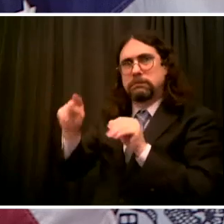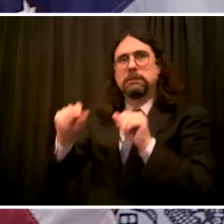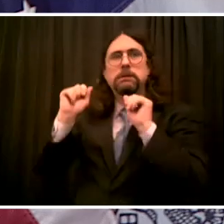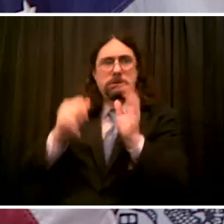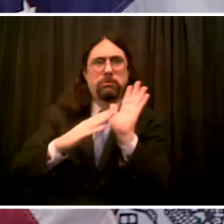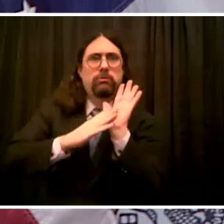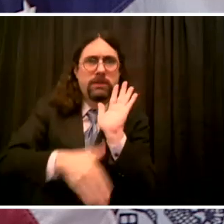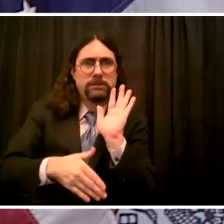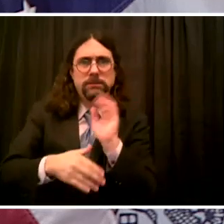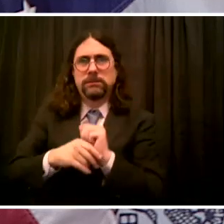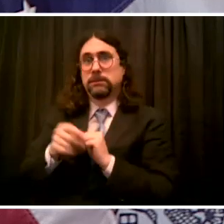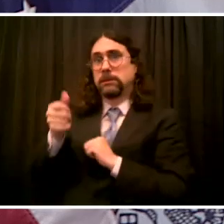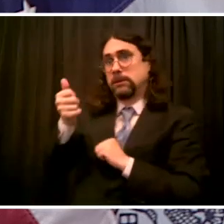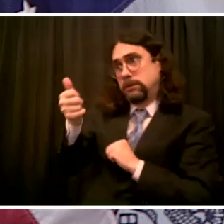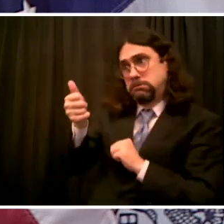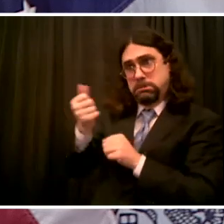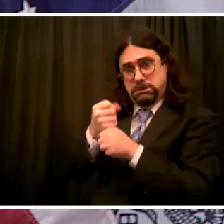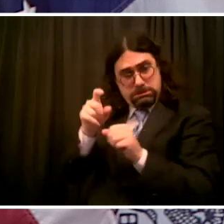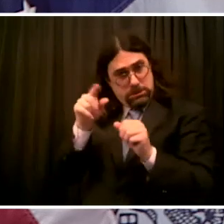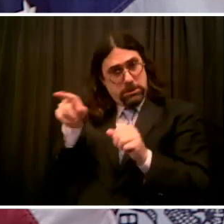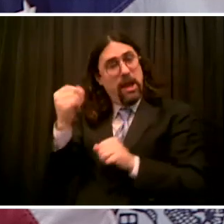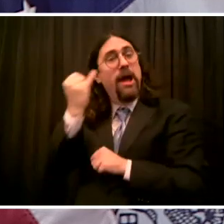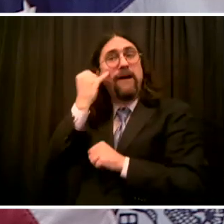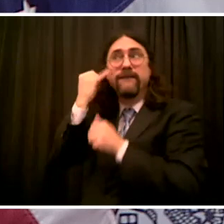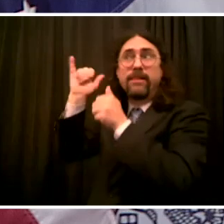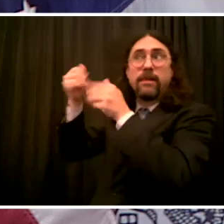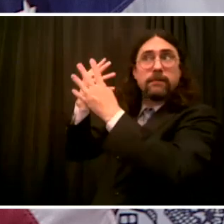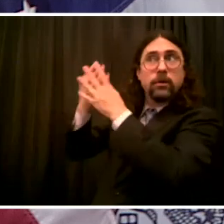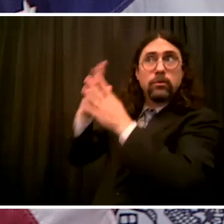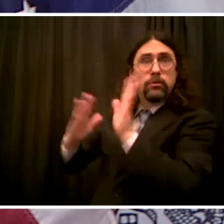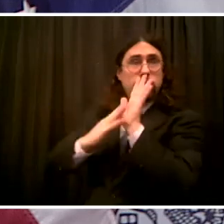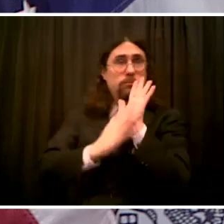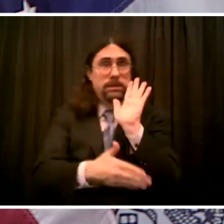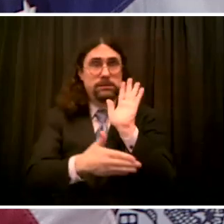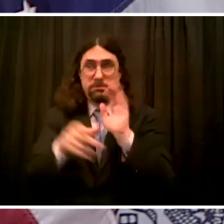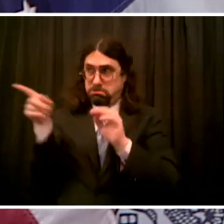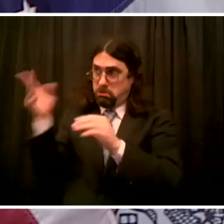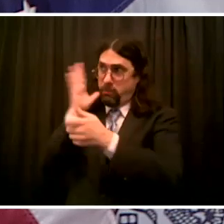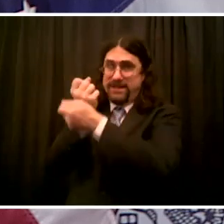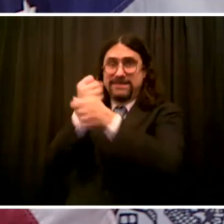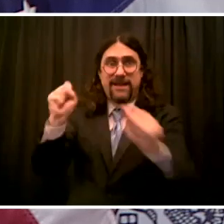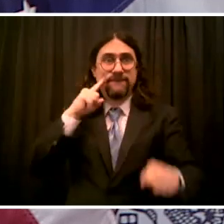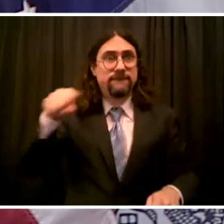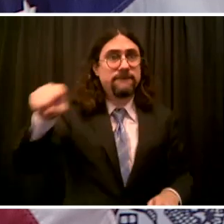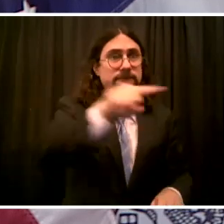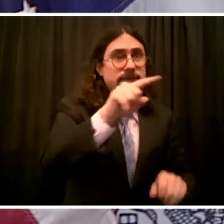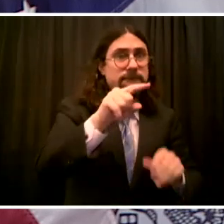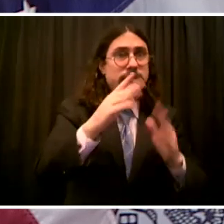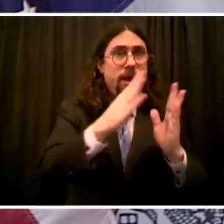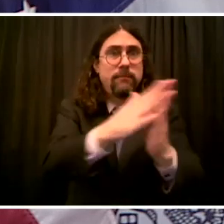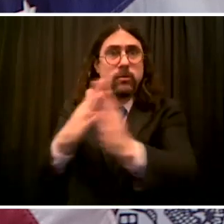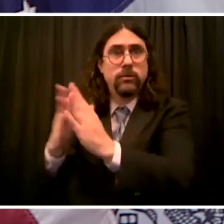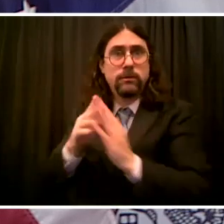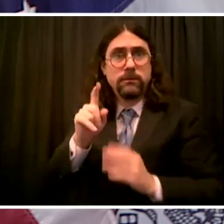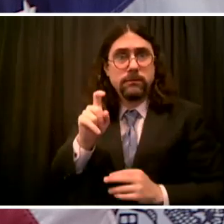DANGERS. AND, OF COURSE, REEFRCENI NGWTHA KIND OF OFFENSE PEOPLE HAVE COMMITTED.